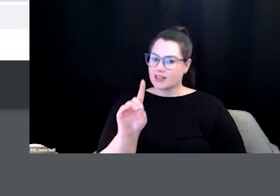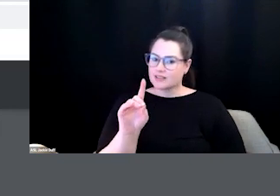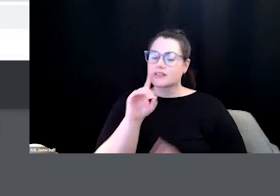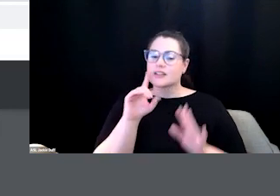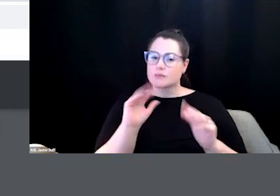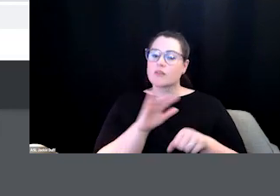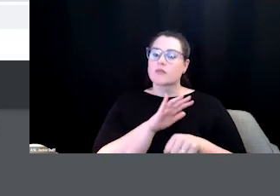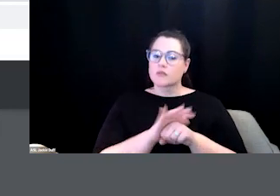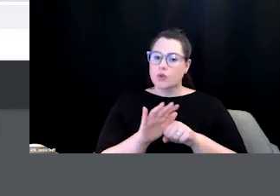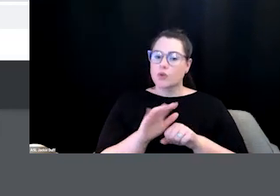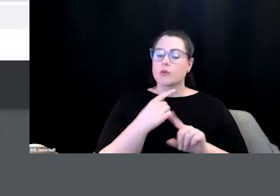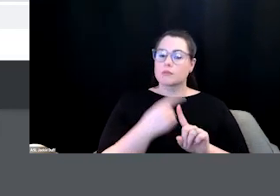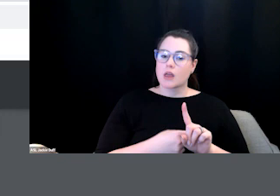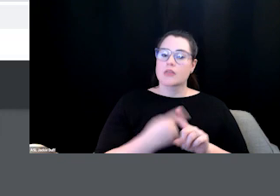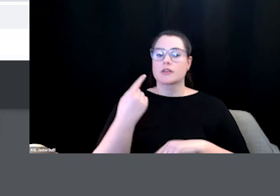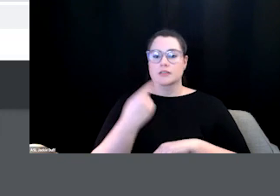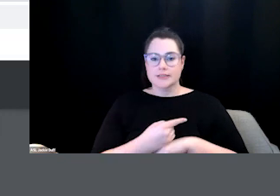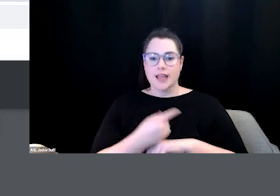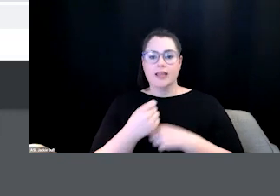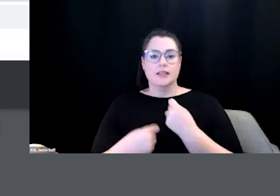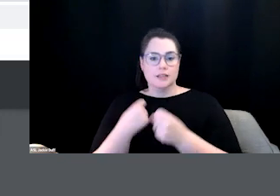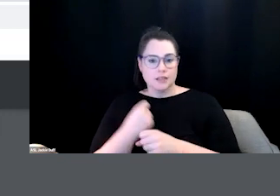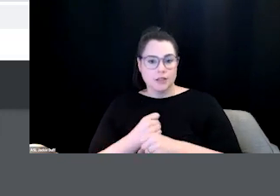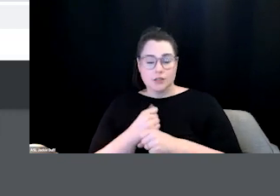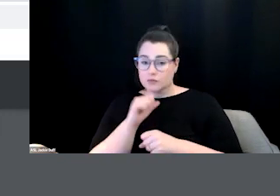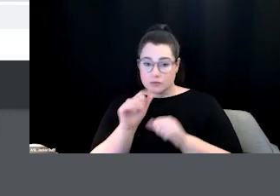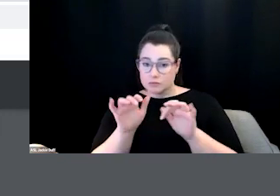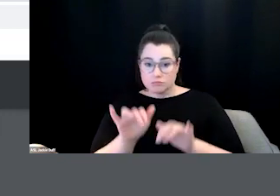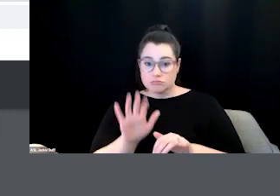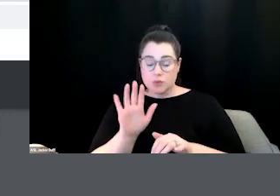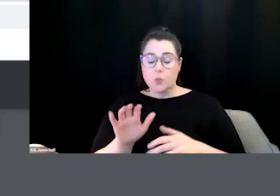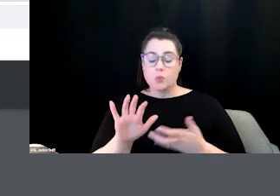If you don't enter a valid date, it will cause the row to be blank.